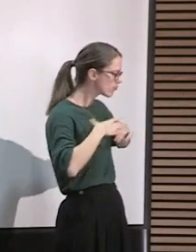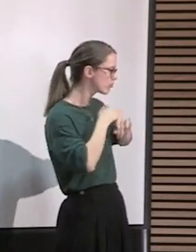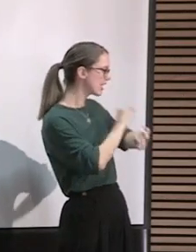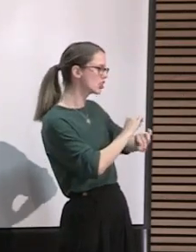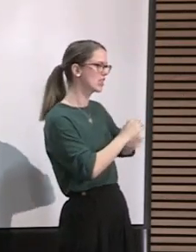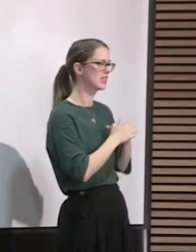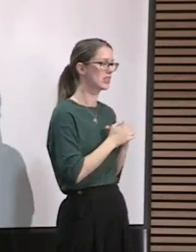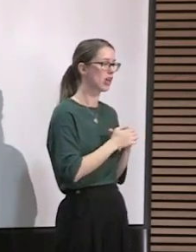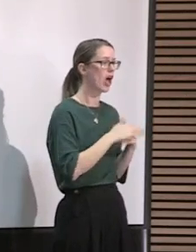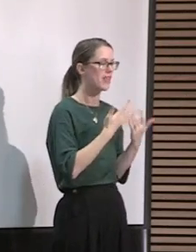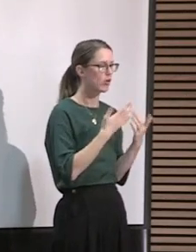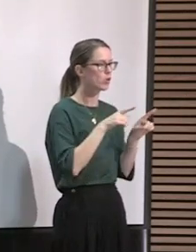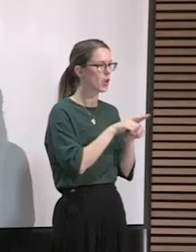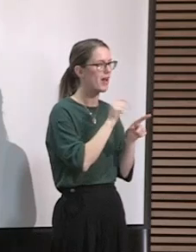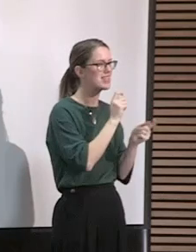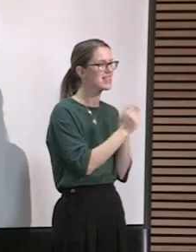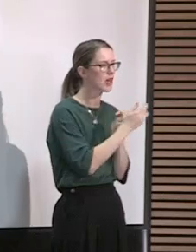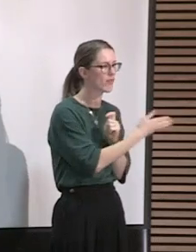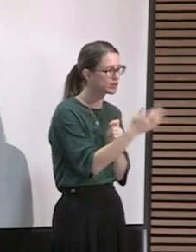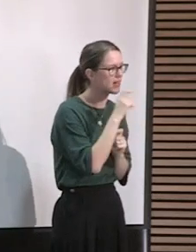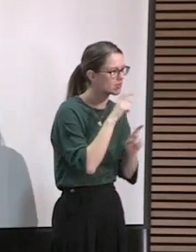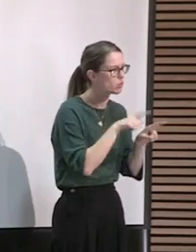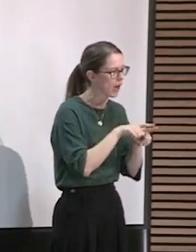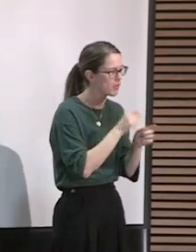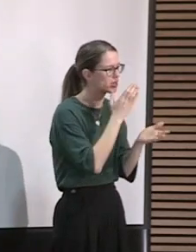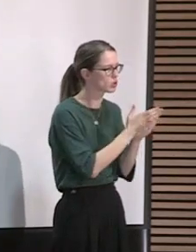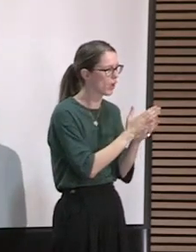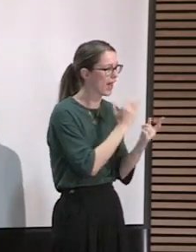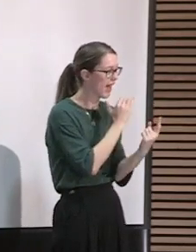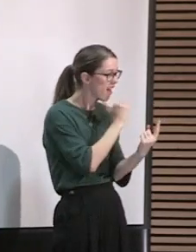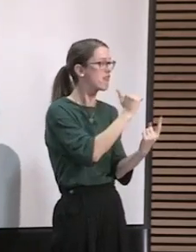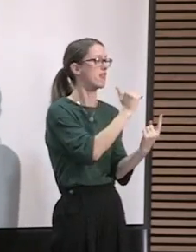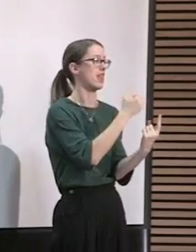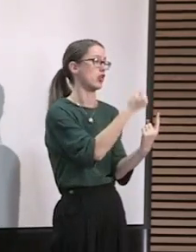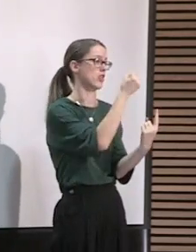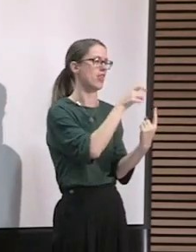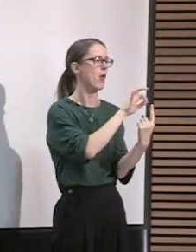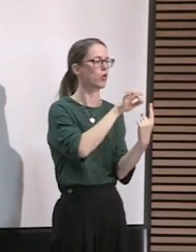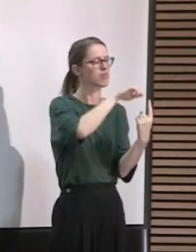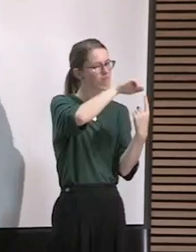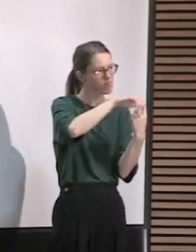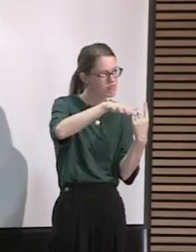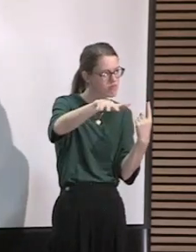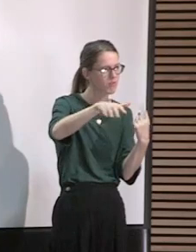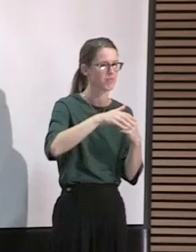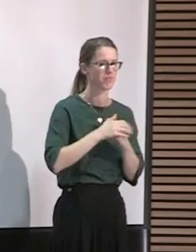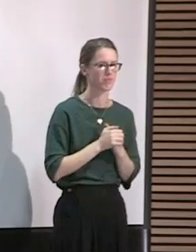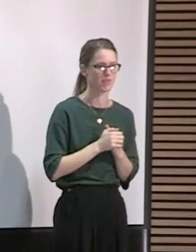in managed isolation facilities - to some ensure anyone they come in contact with has measures in place. Of